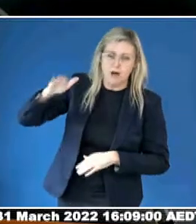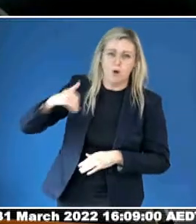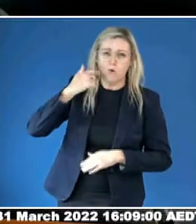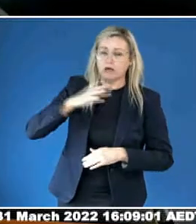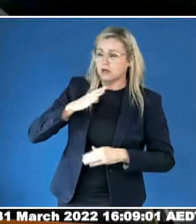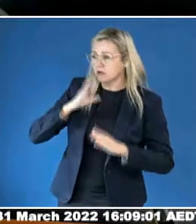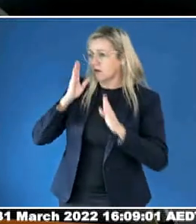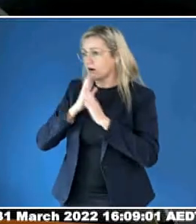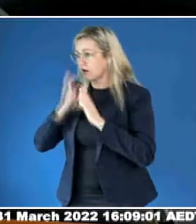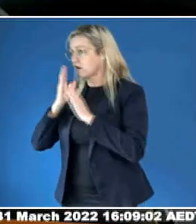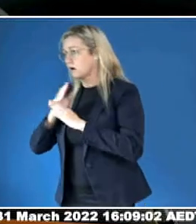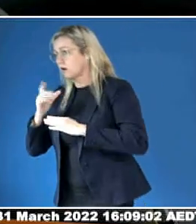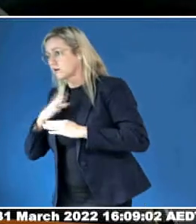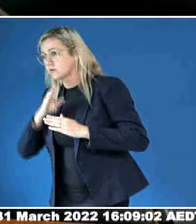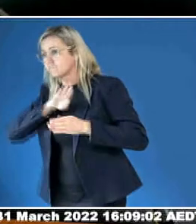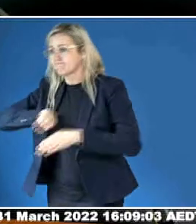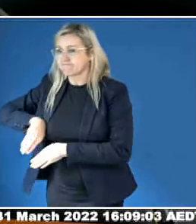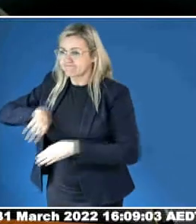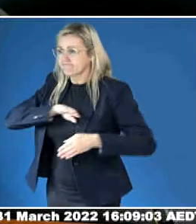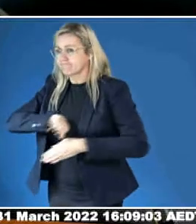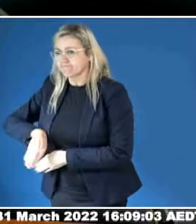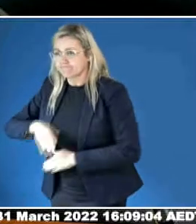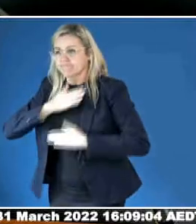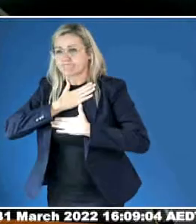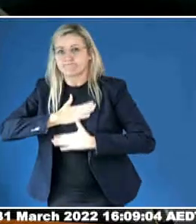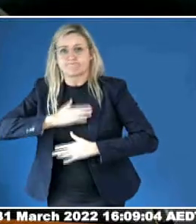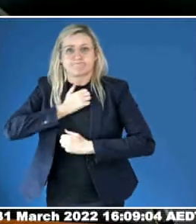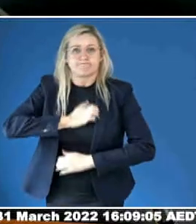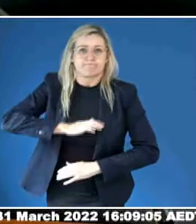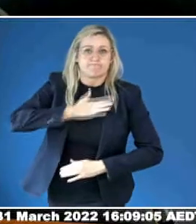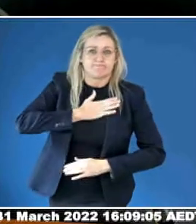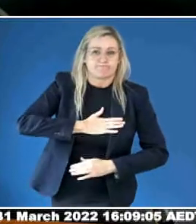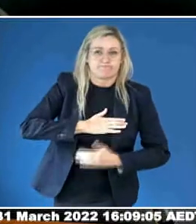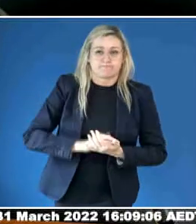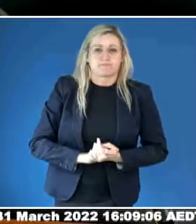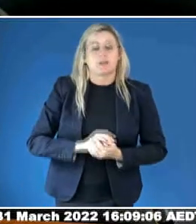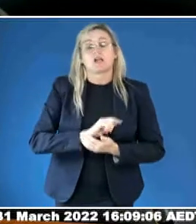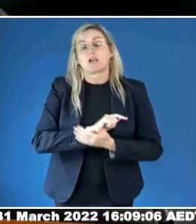takes a large toll. At the age of 17 and a half, I finally broke away from my long-term